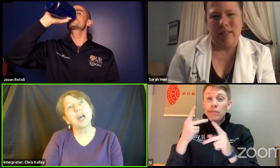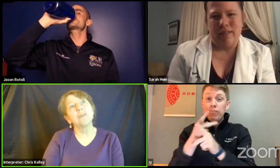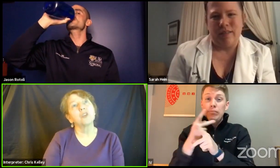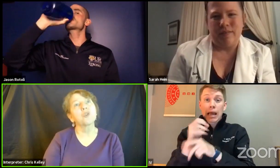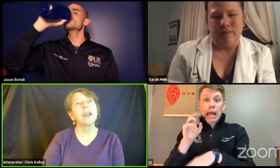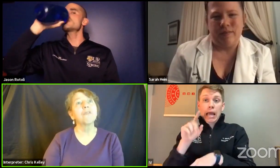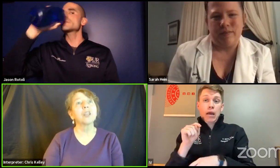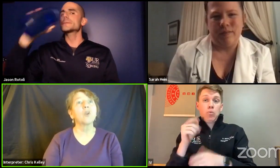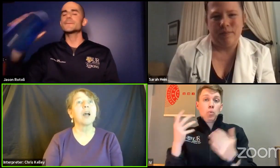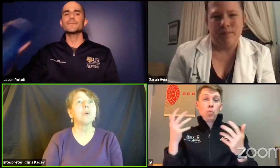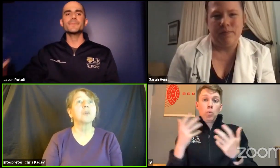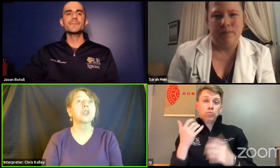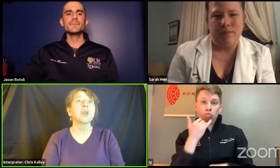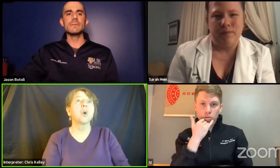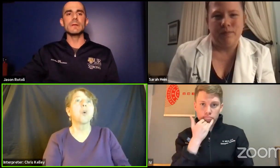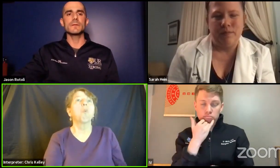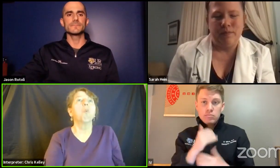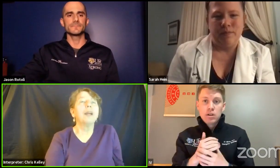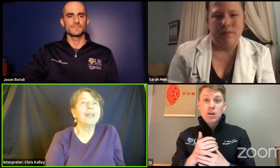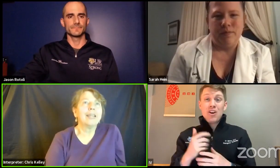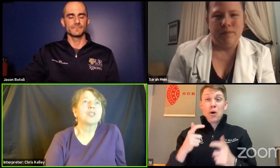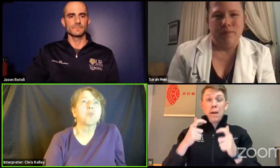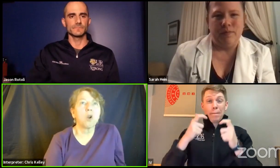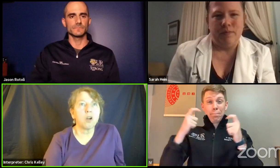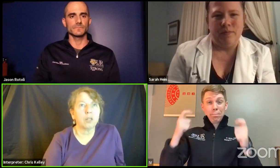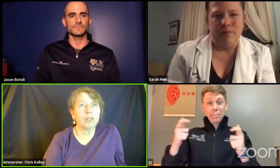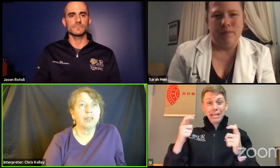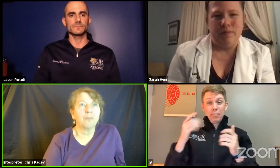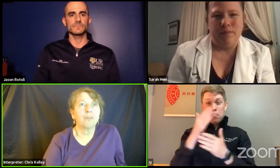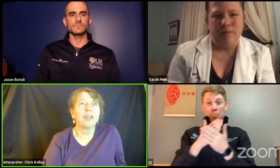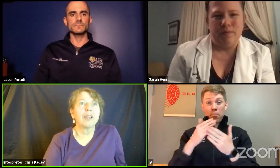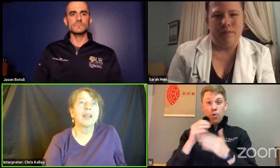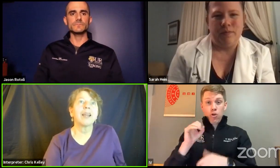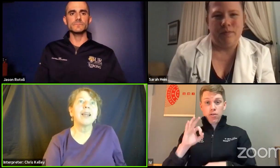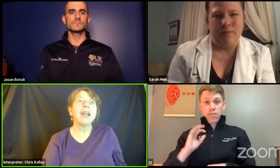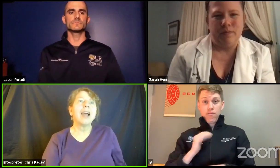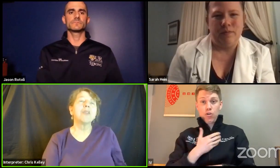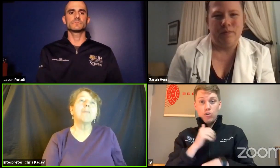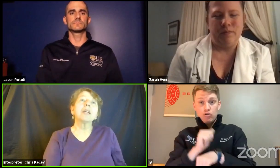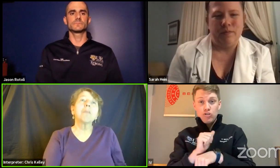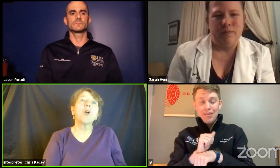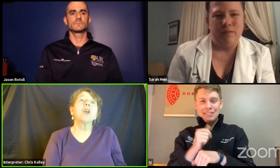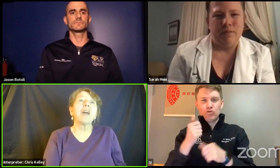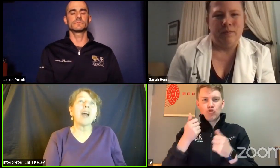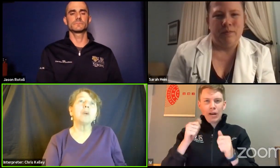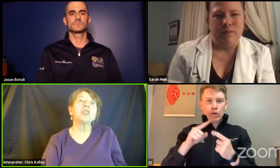heart and heart attacks. I have a good question here -- what happens if I go to the